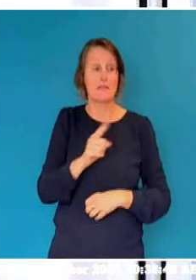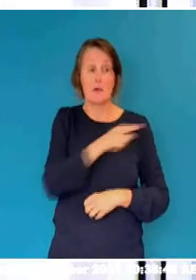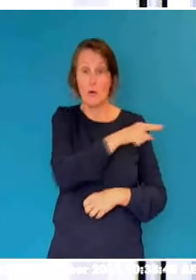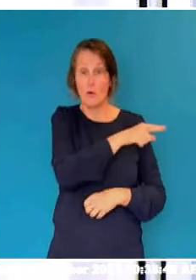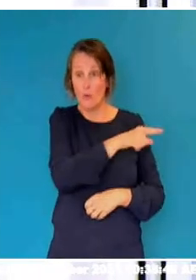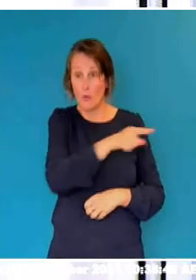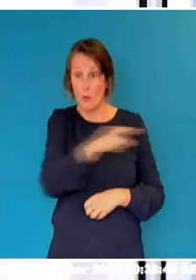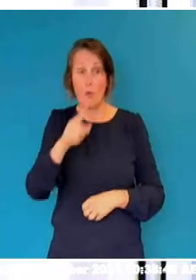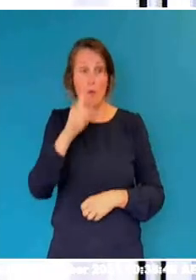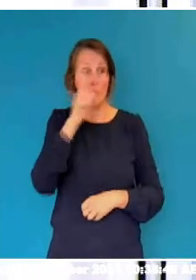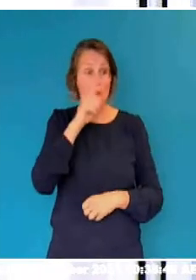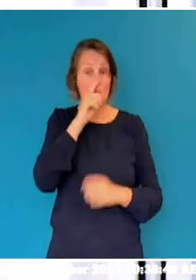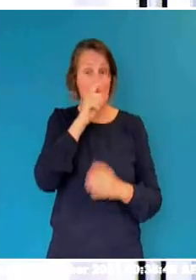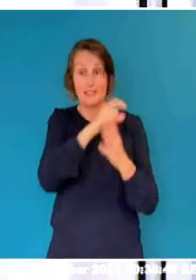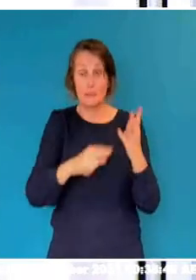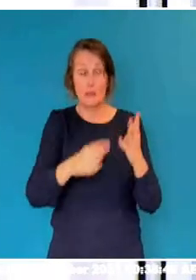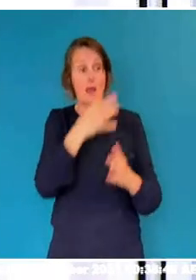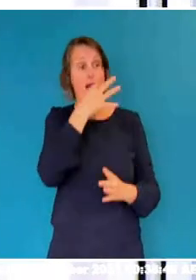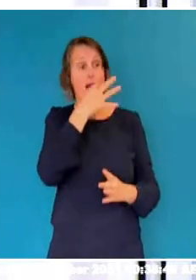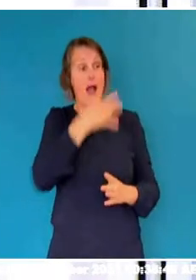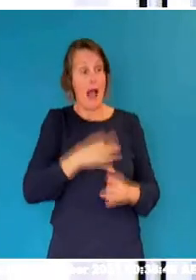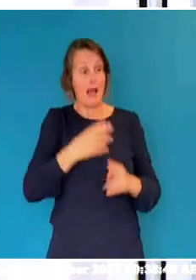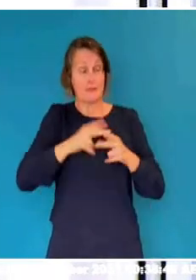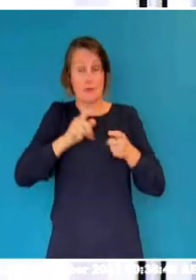spreadsheets, has everyone of them been provided?